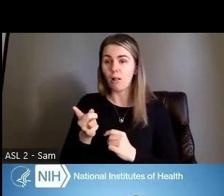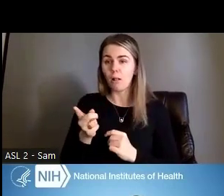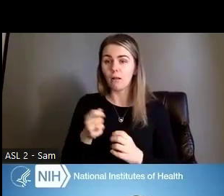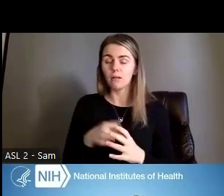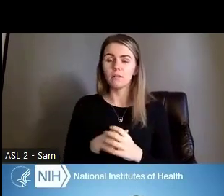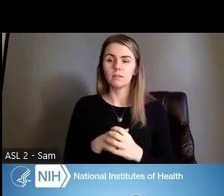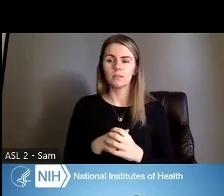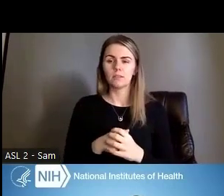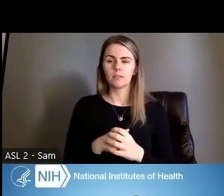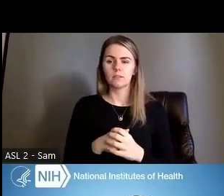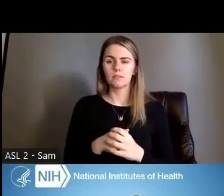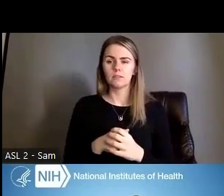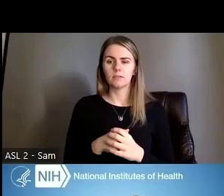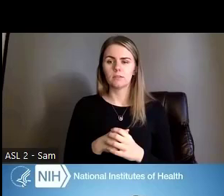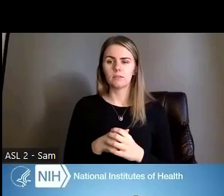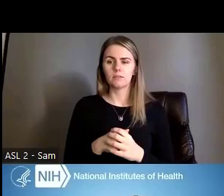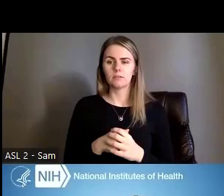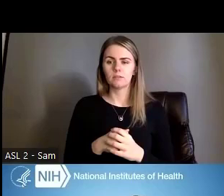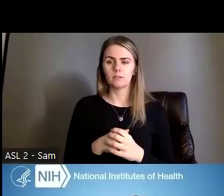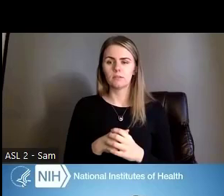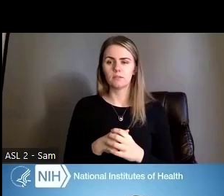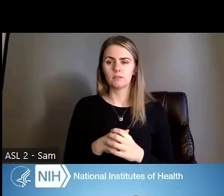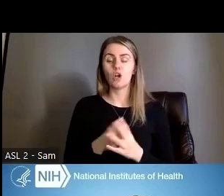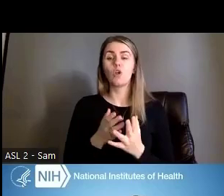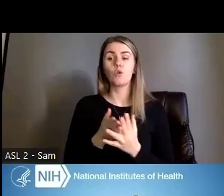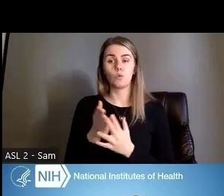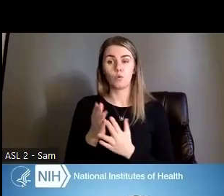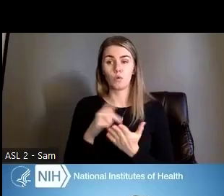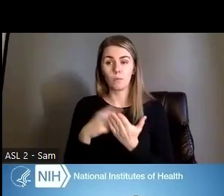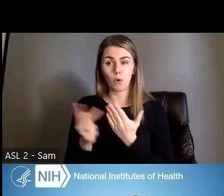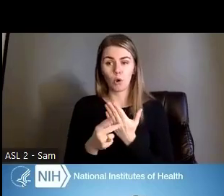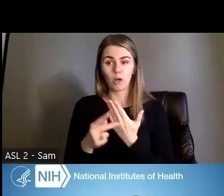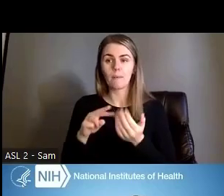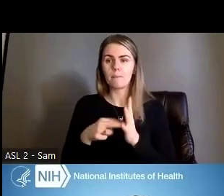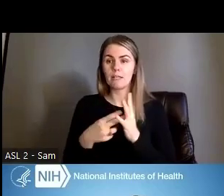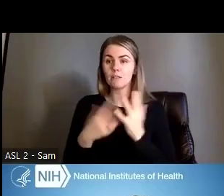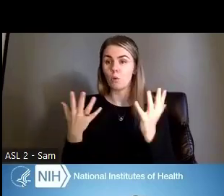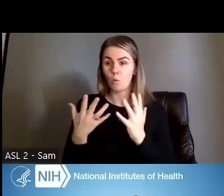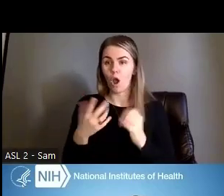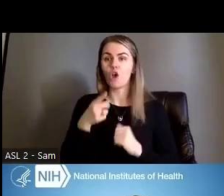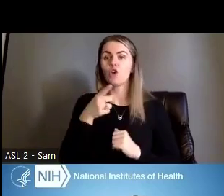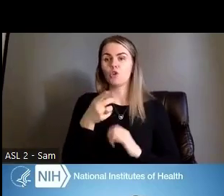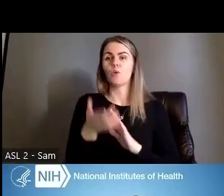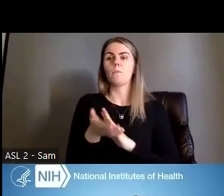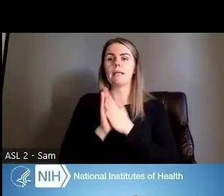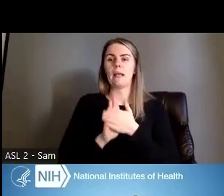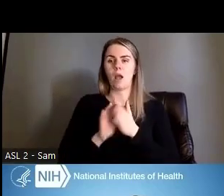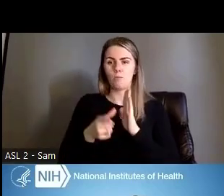you would serve as a reviewer on a study section. So it's not like a training program.